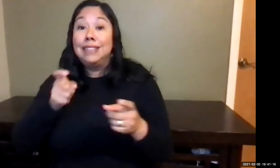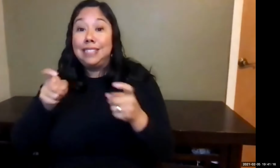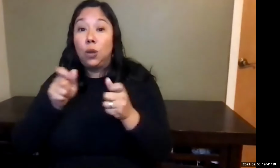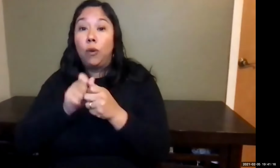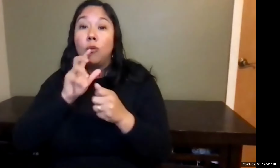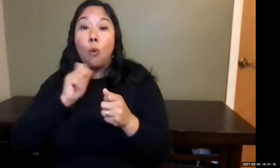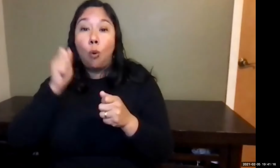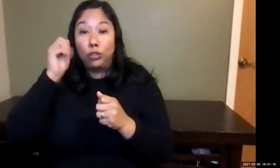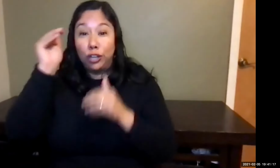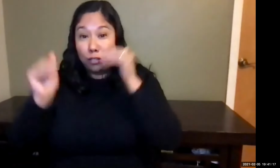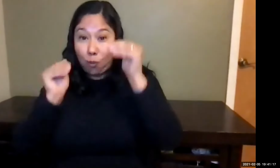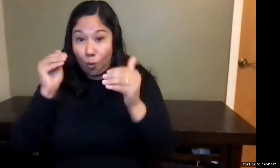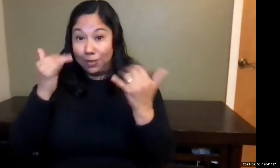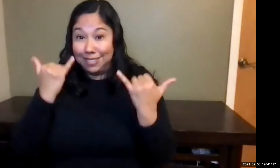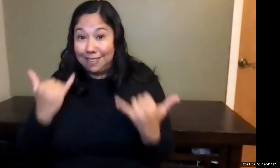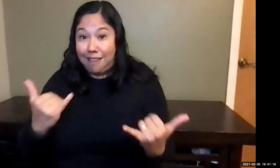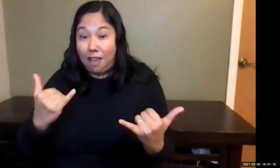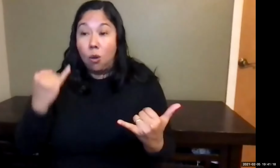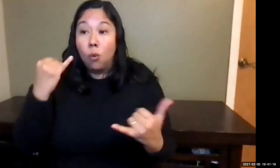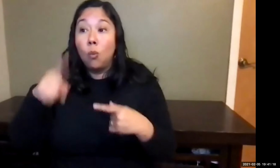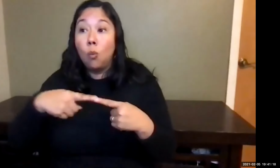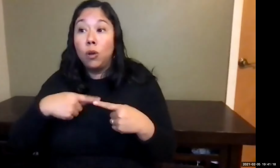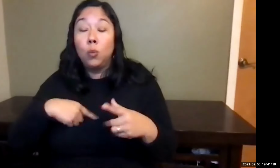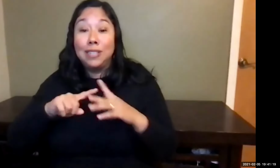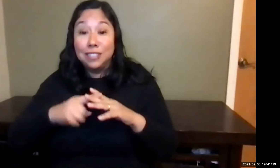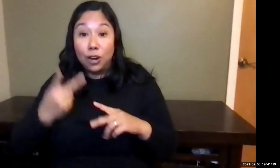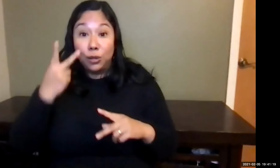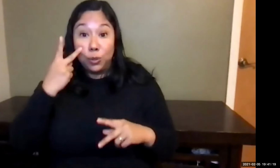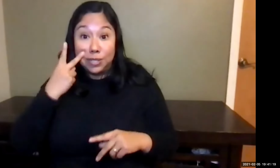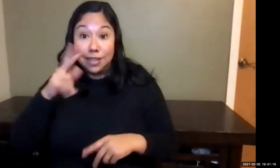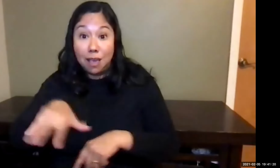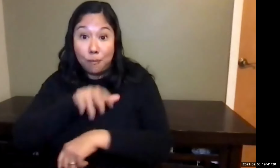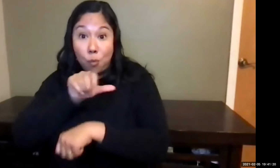Once we start seeing, you know, appointments dry up and – I’m sorry – appointments